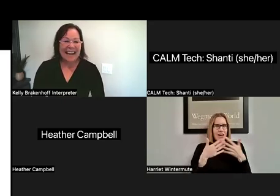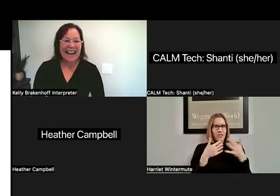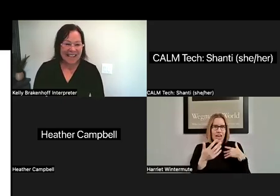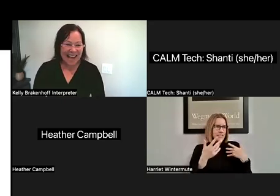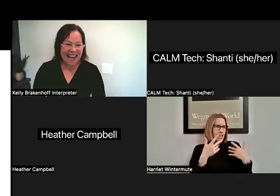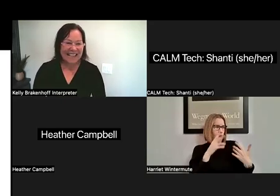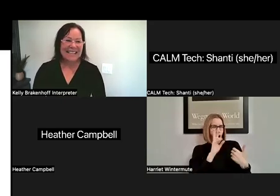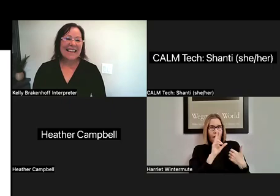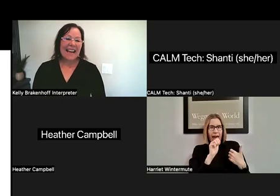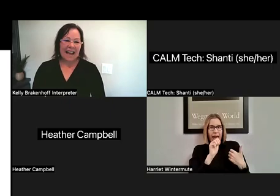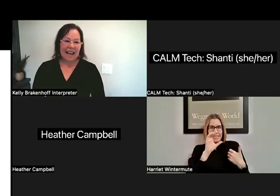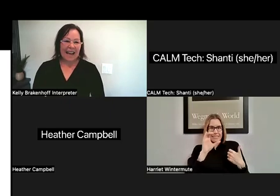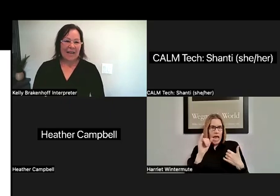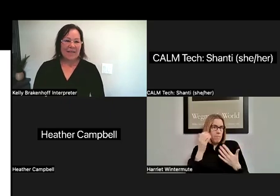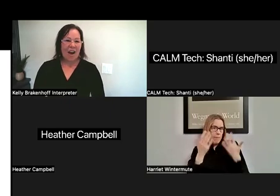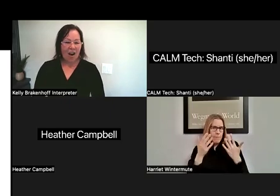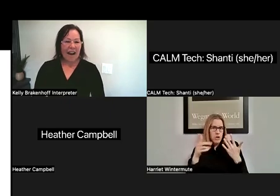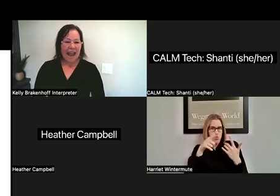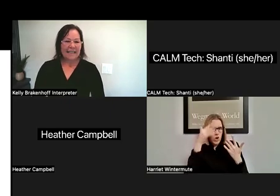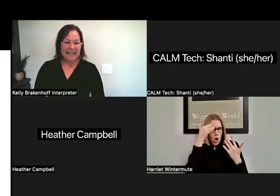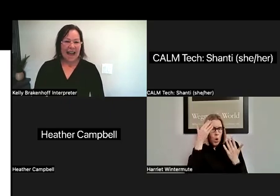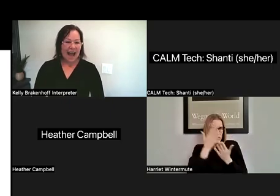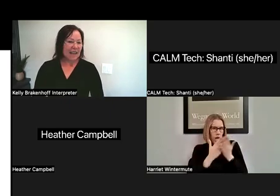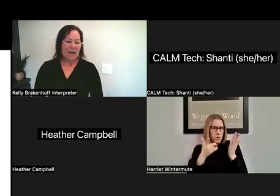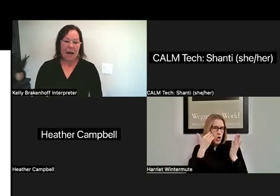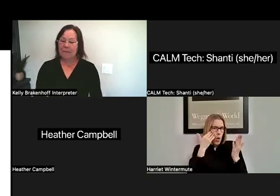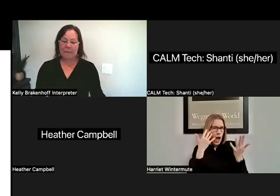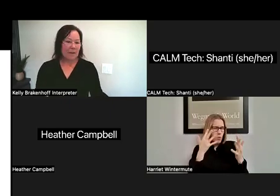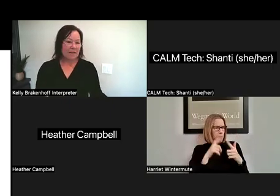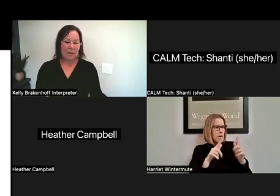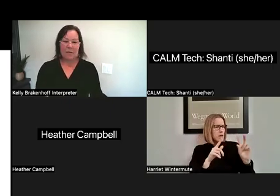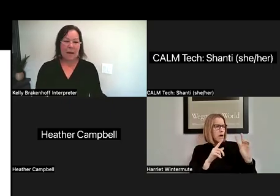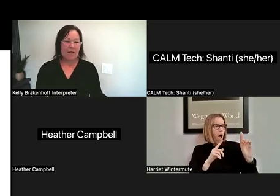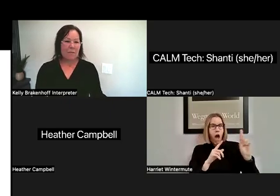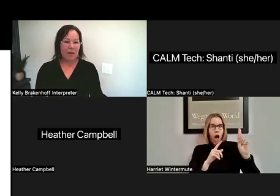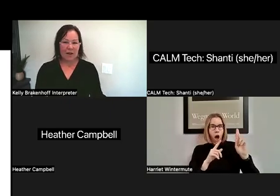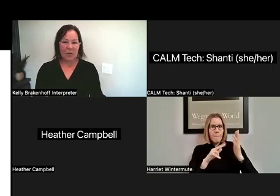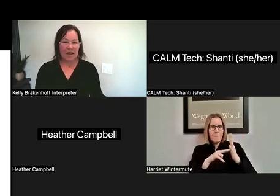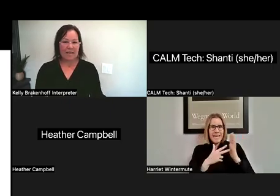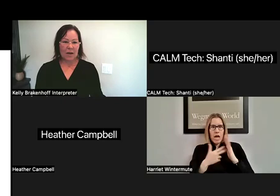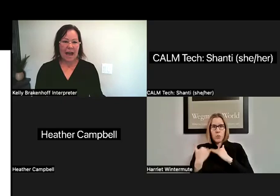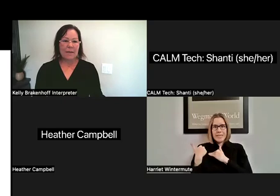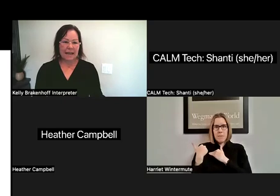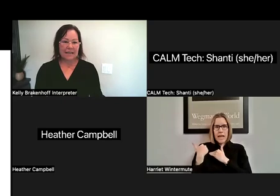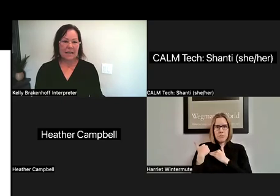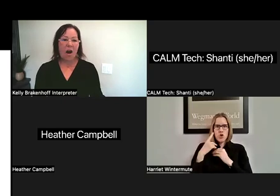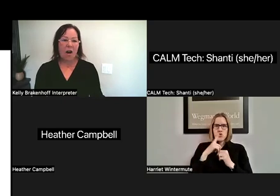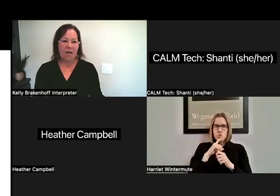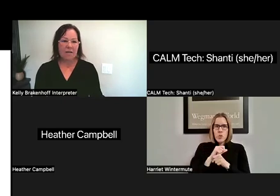Nevertheless, the RACI -- so some of you might be familiar with what that means. R